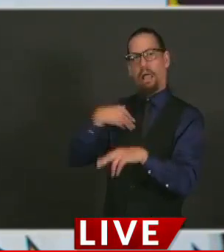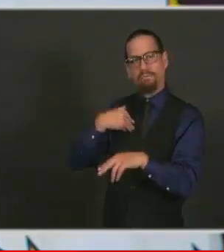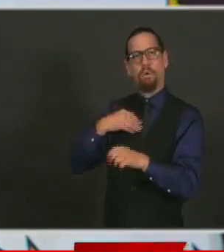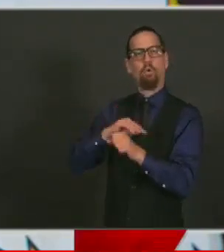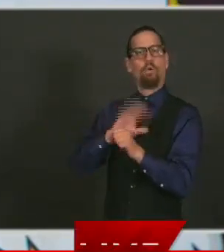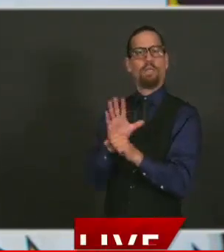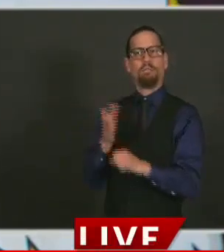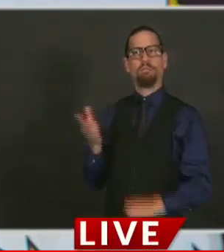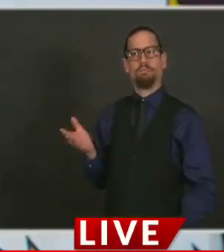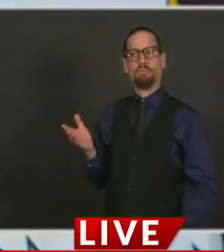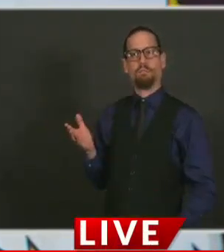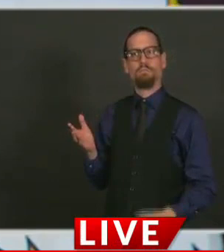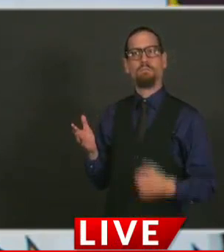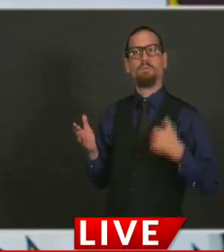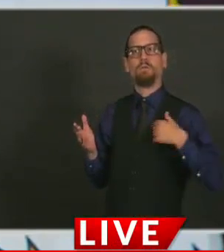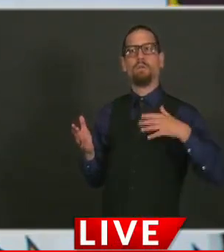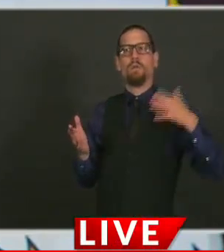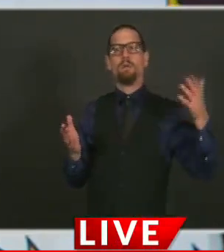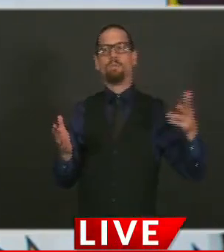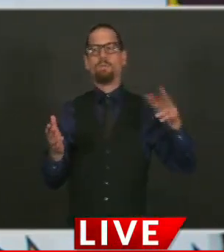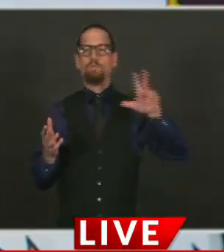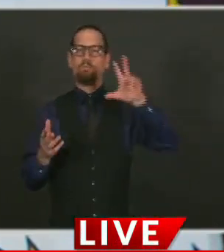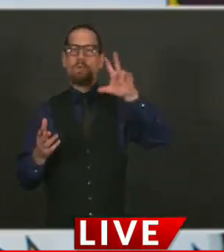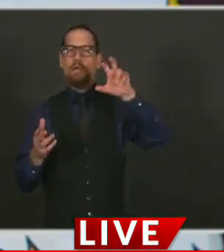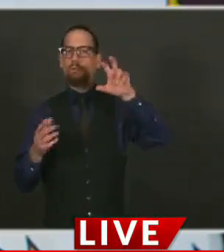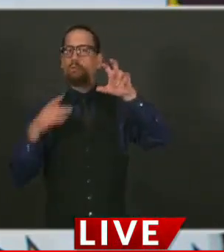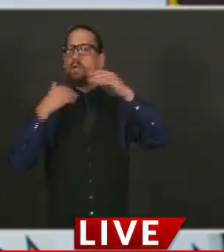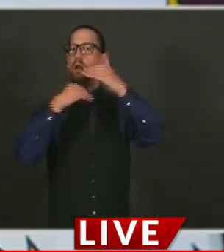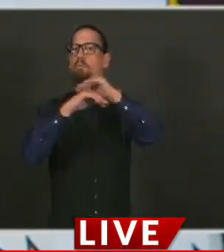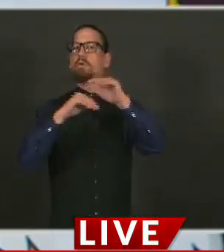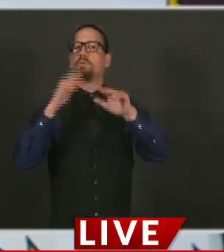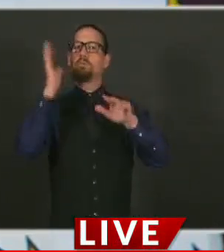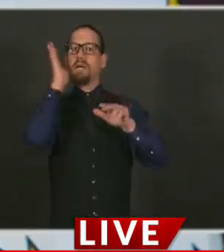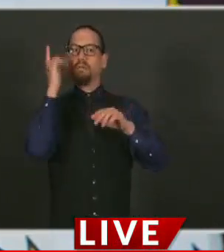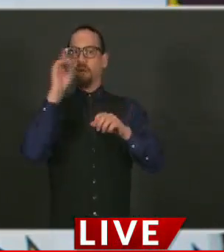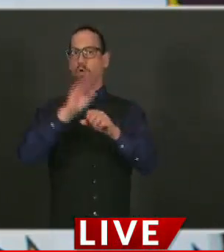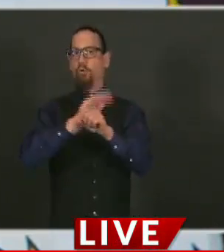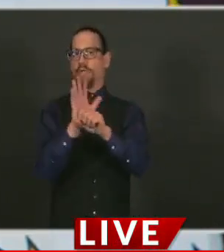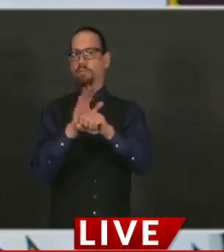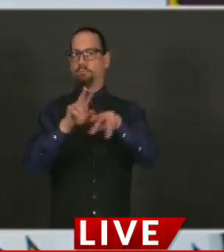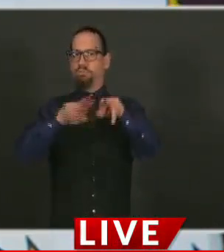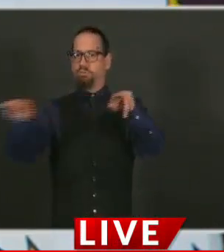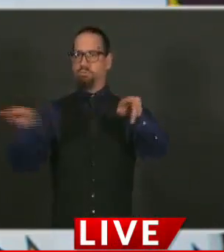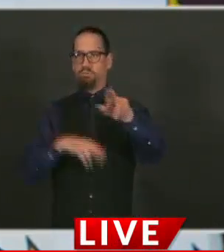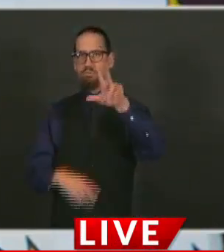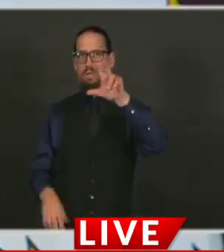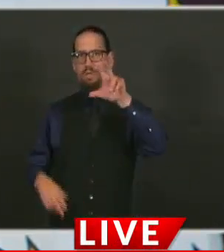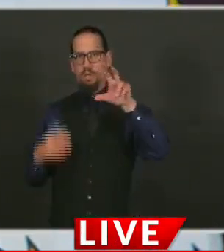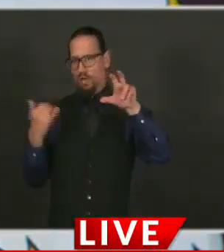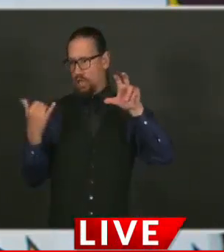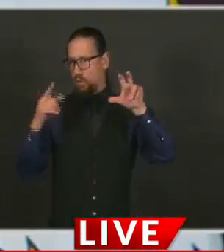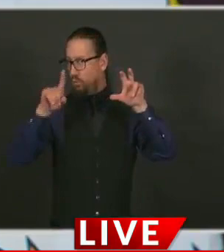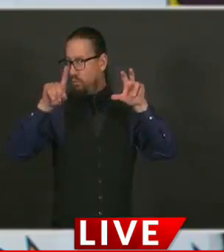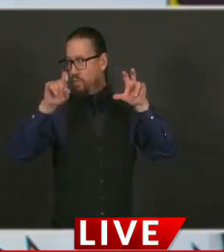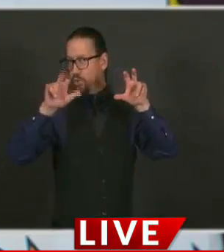HOSPITAL FOR COVID, WHICH IS JUST UNDER HALF OF THE 300 BEDS WE HAVE DESIGNATED FOR COVID.